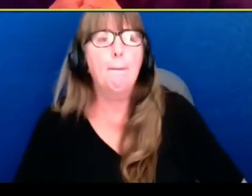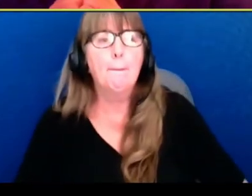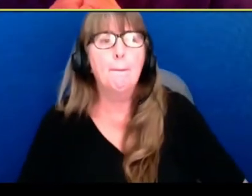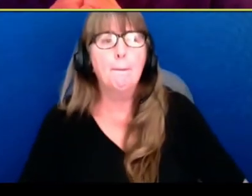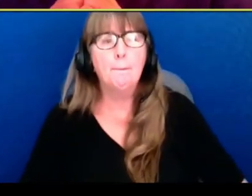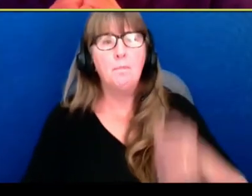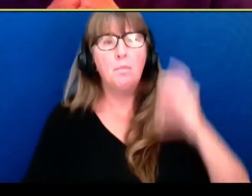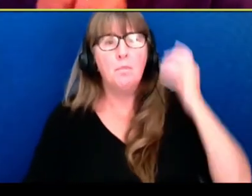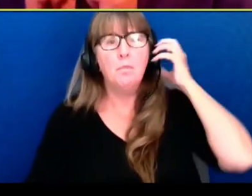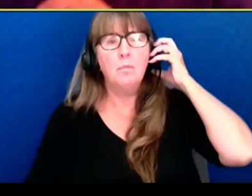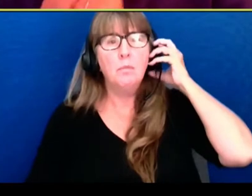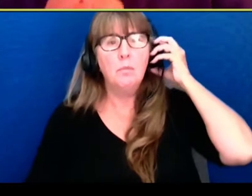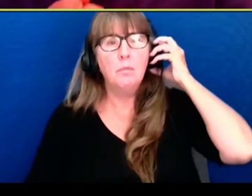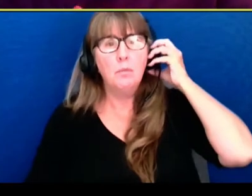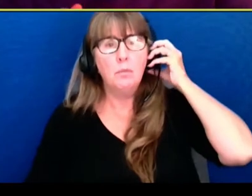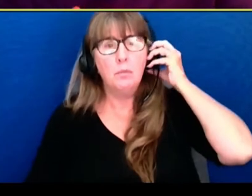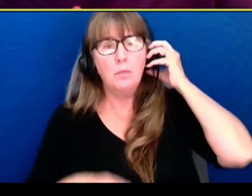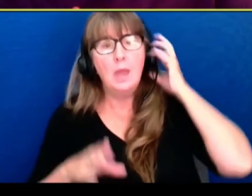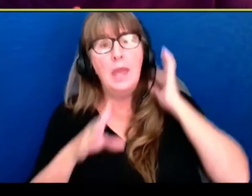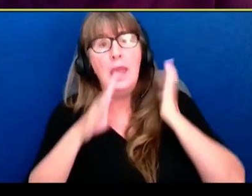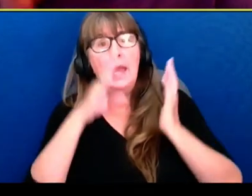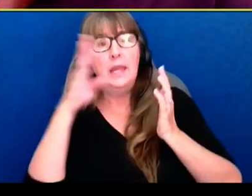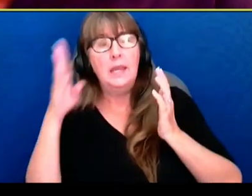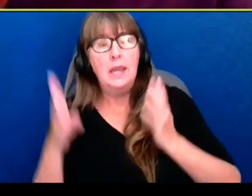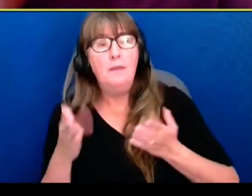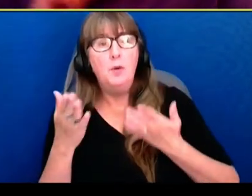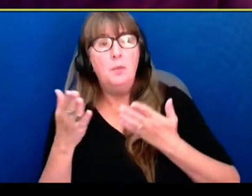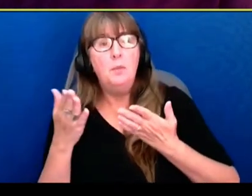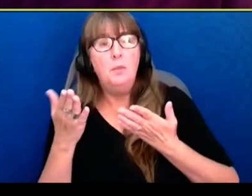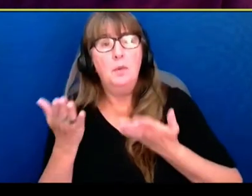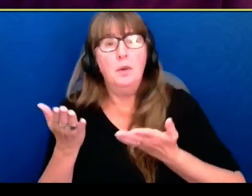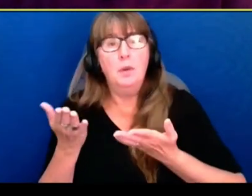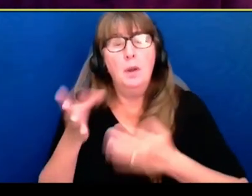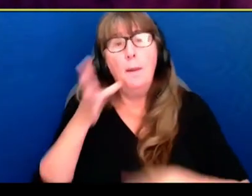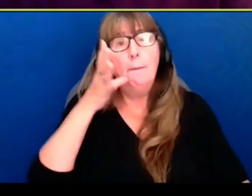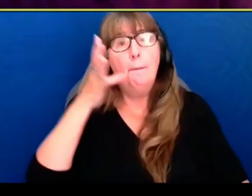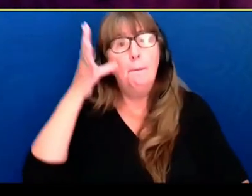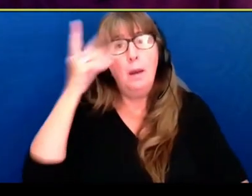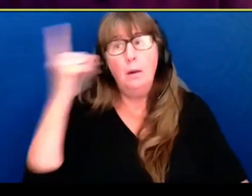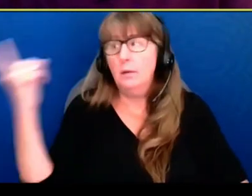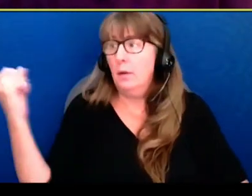Never walk into an IEP meeting and hand the parent a document they've never seen before,